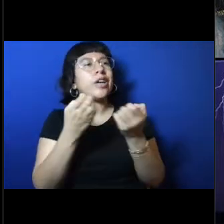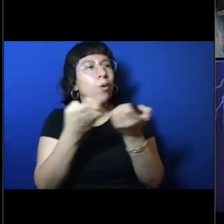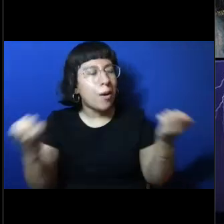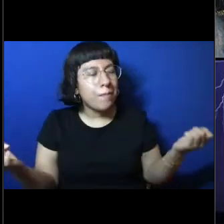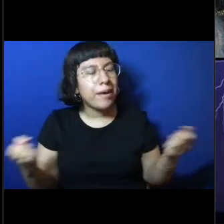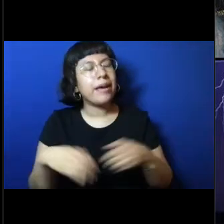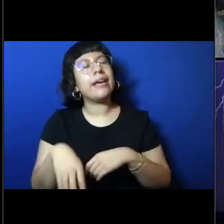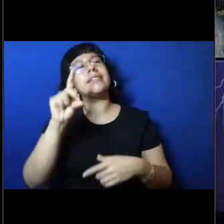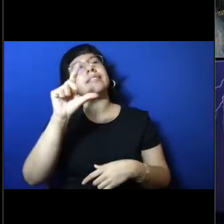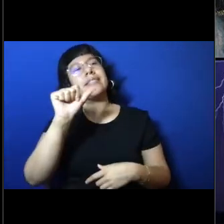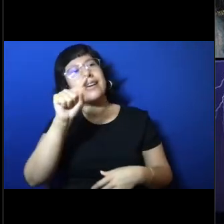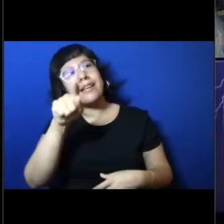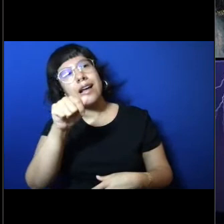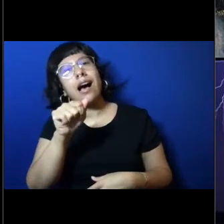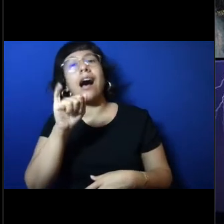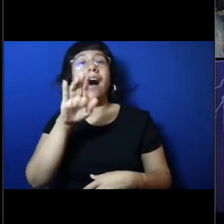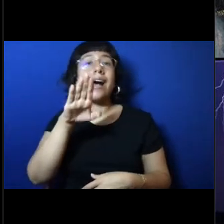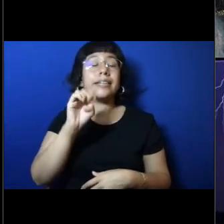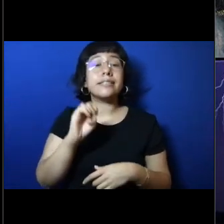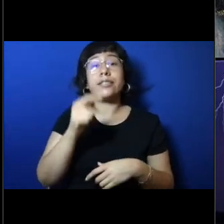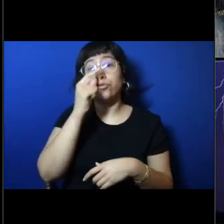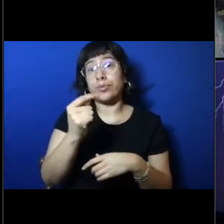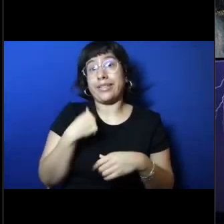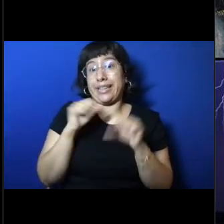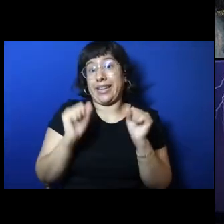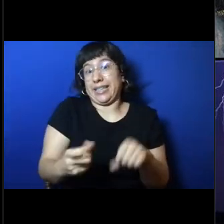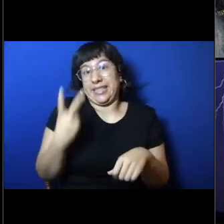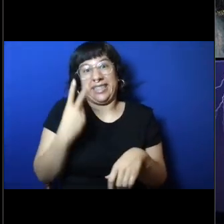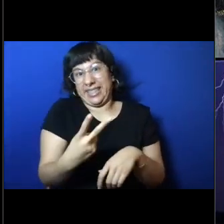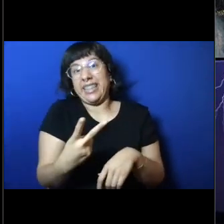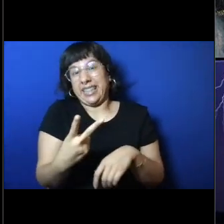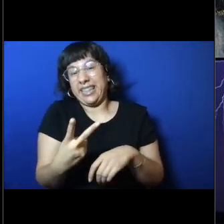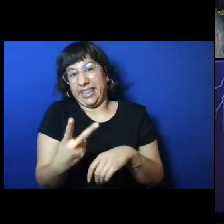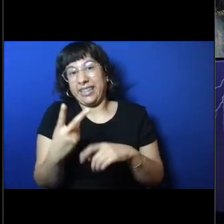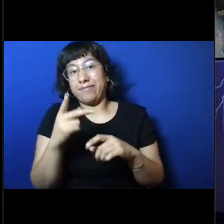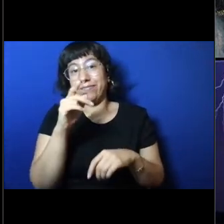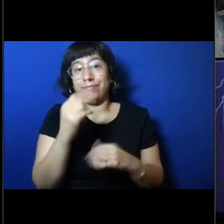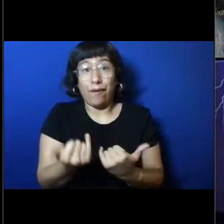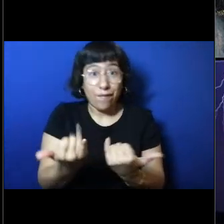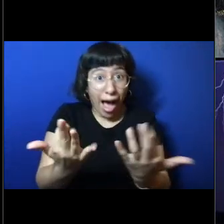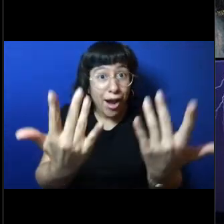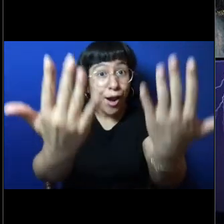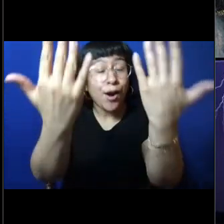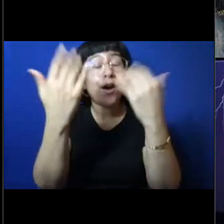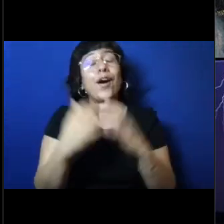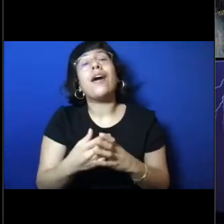Fire and smoke is a surprise to me. I didn't know that we would be looking at fire and smoke. But we can often see fires before people see them on the ground.